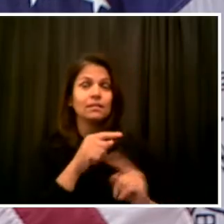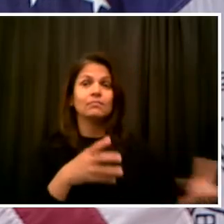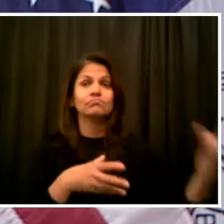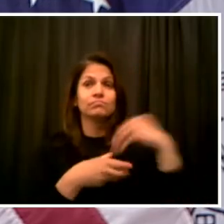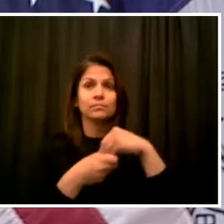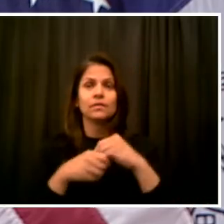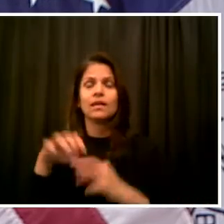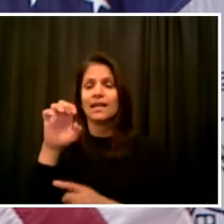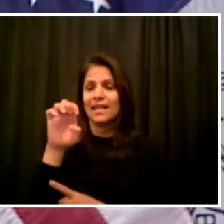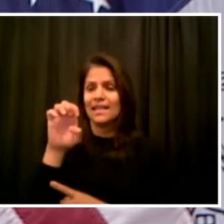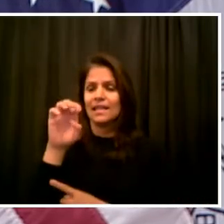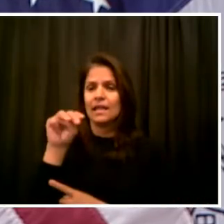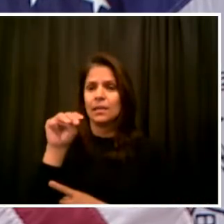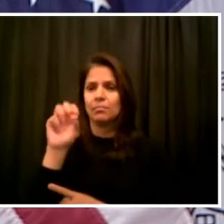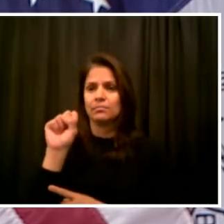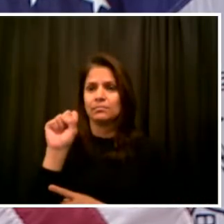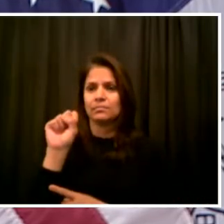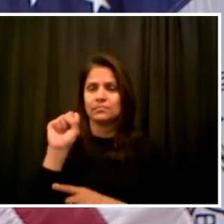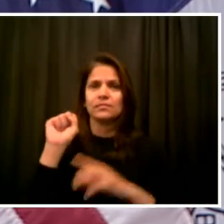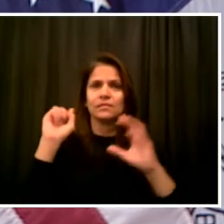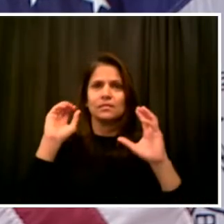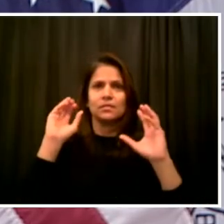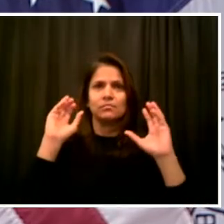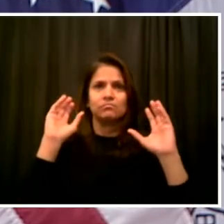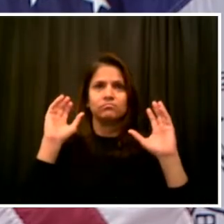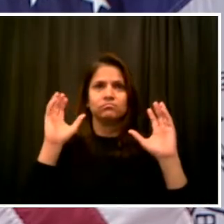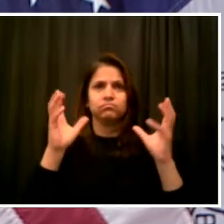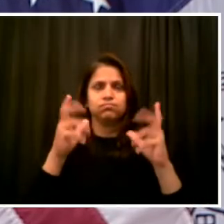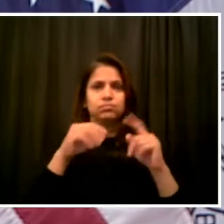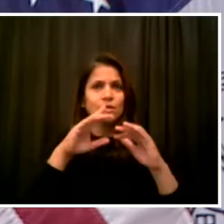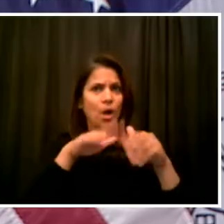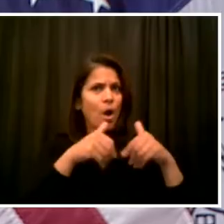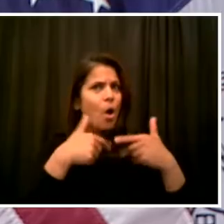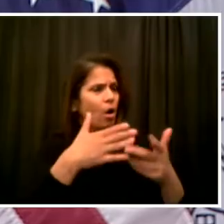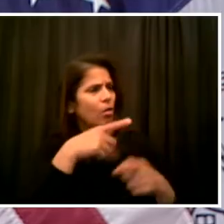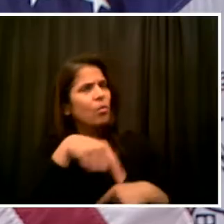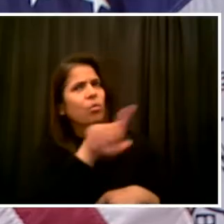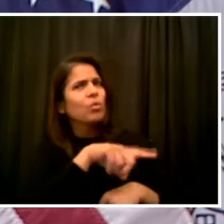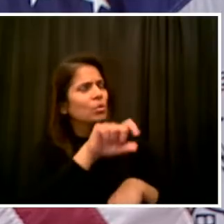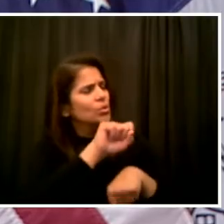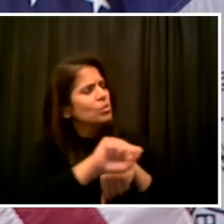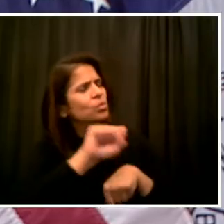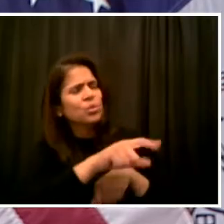SOMETHING OUT O NOTHING GTOET PPEs ON A ISHTORICEV LEL